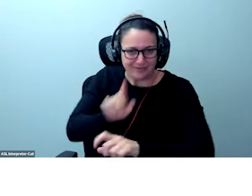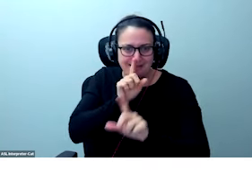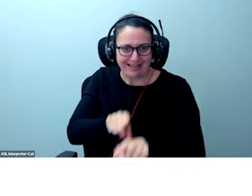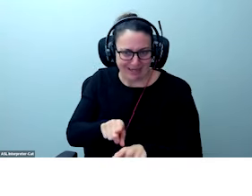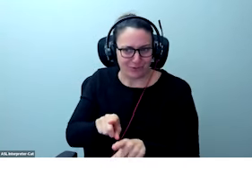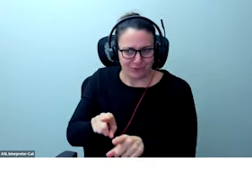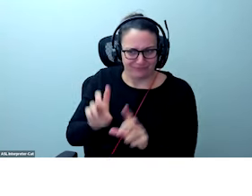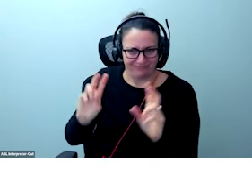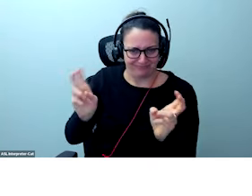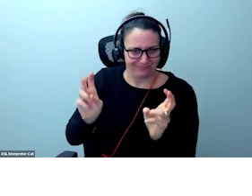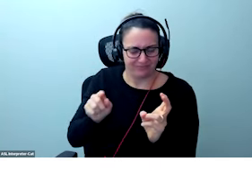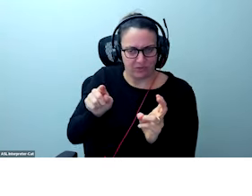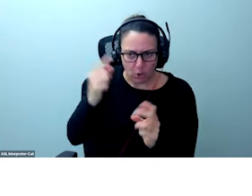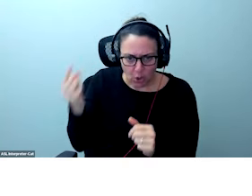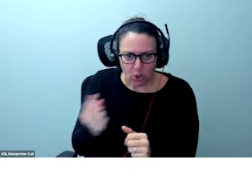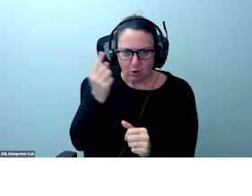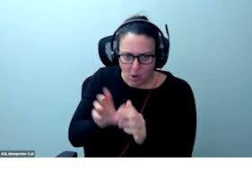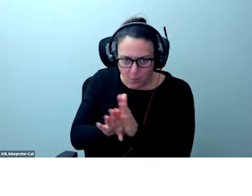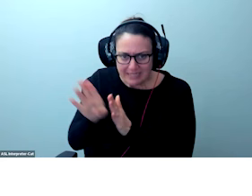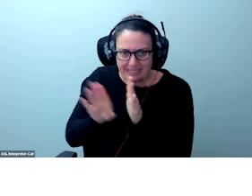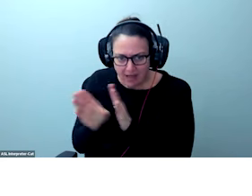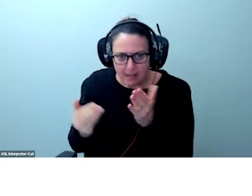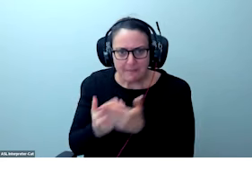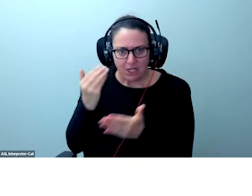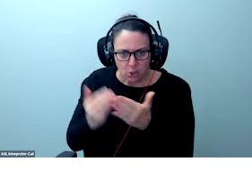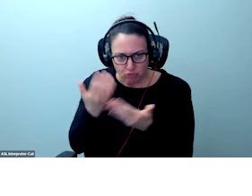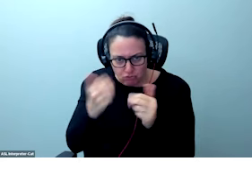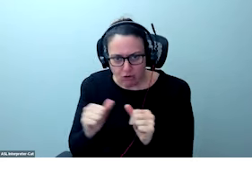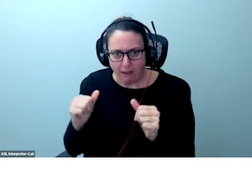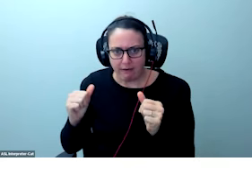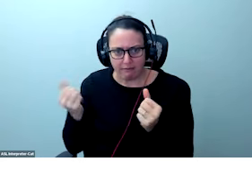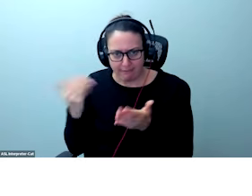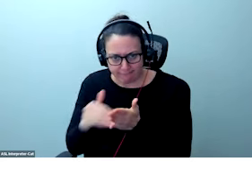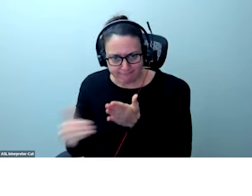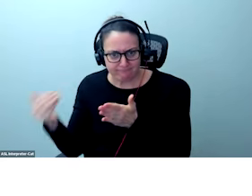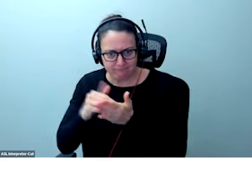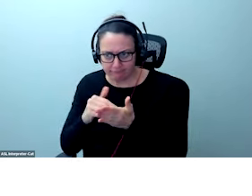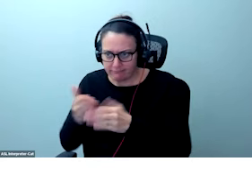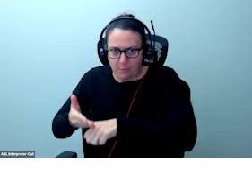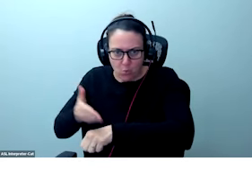of you're always developing new cycles and new improvements that can help you get at it.